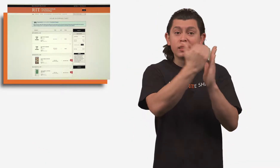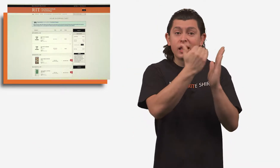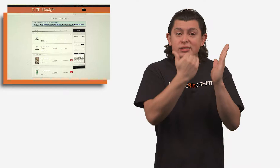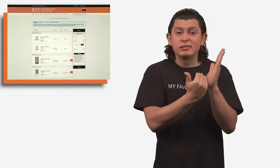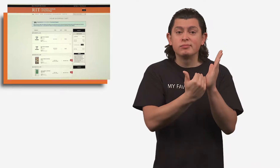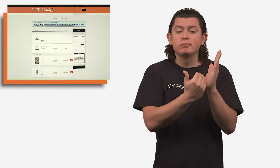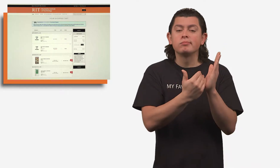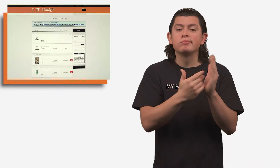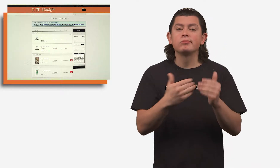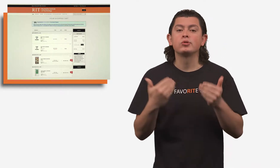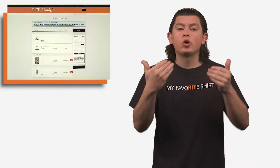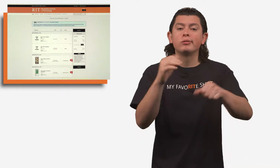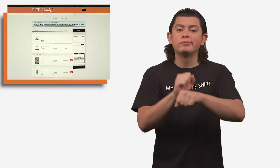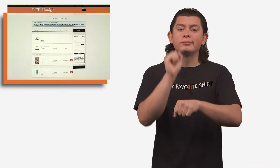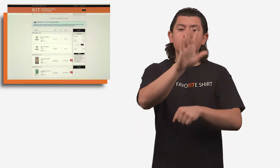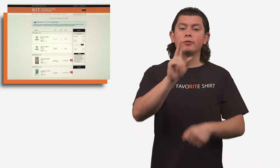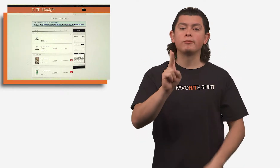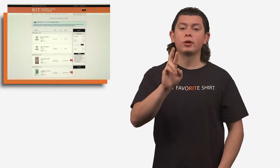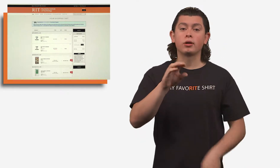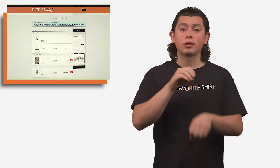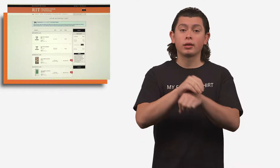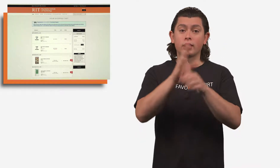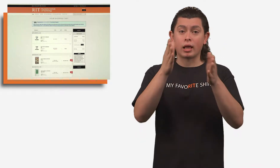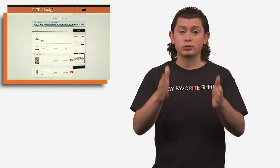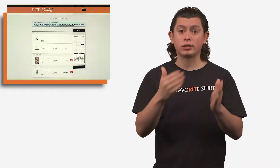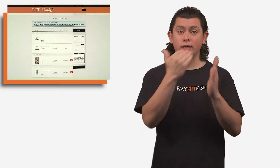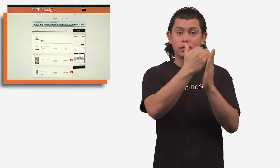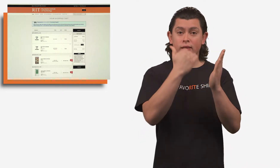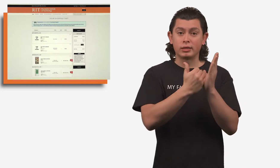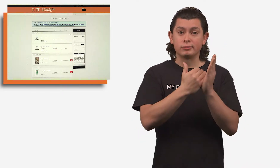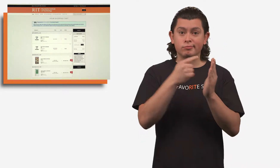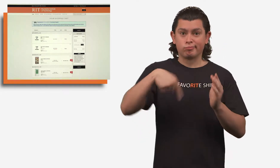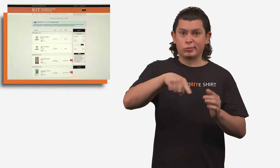YOU MAY HAVE ITEMS YOU NEED THAT ARE NOT INCLUDED IN THAT BOOKLIST.